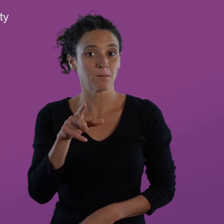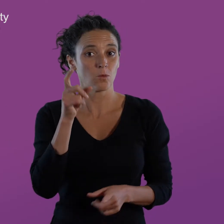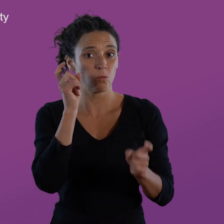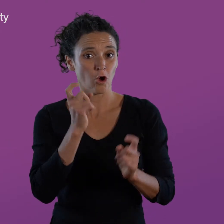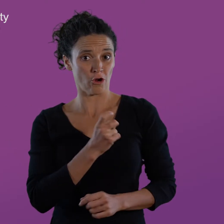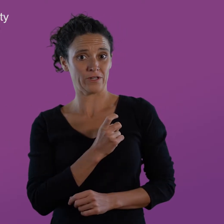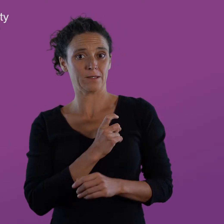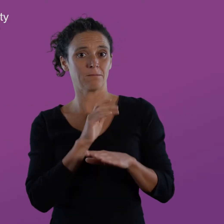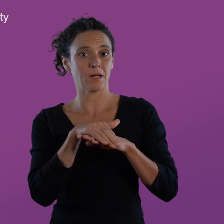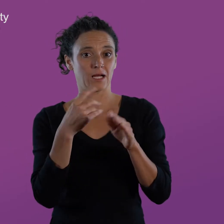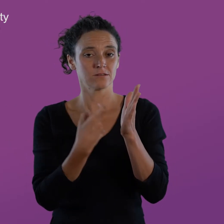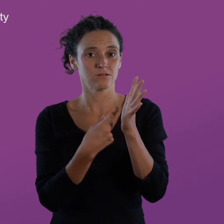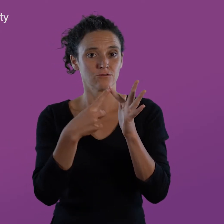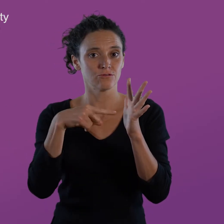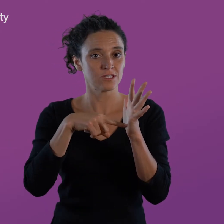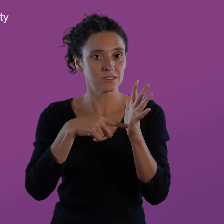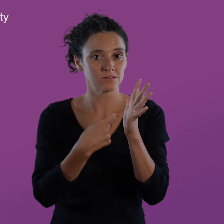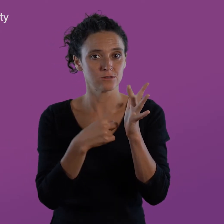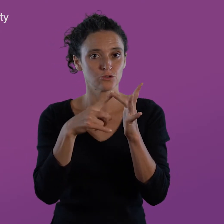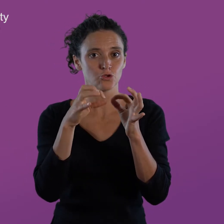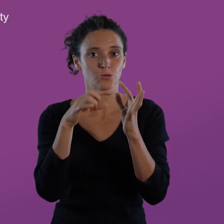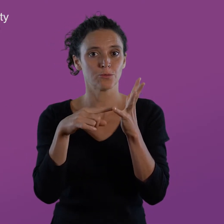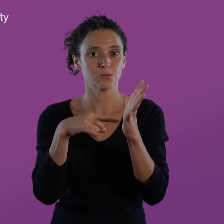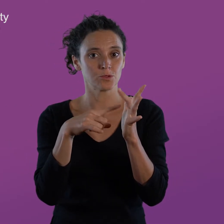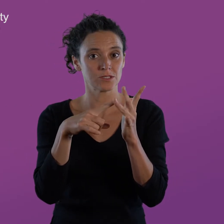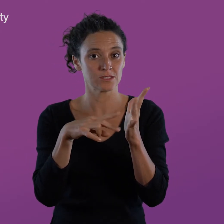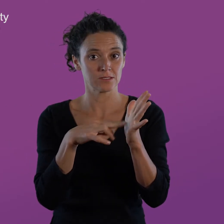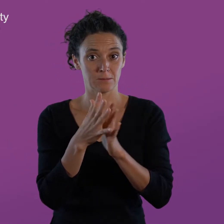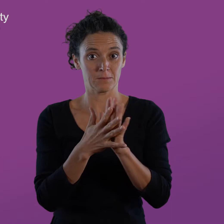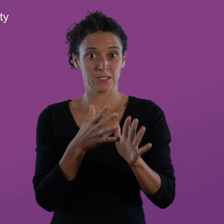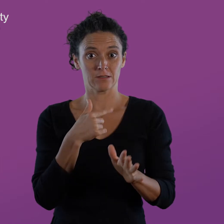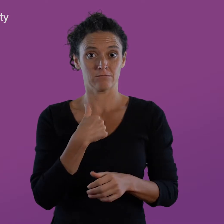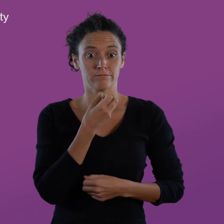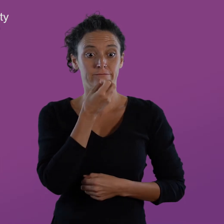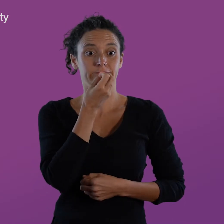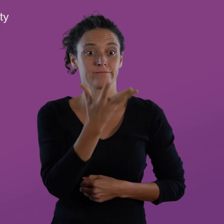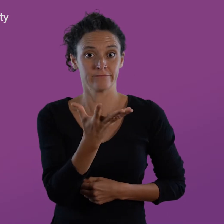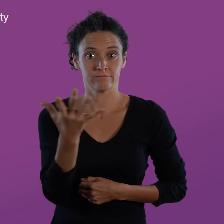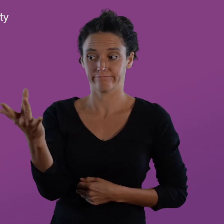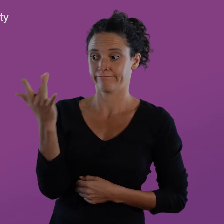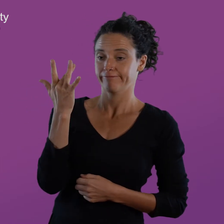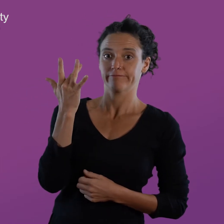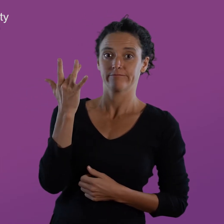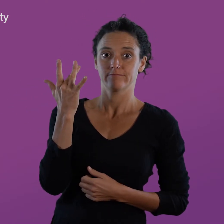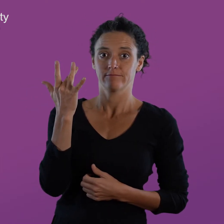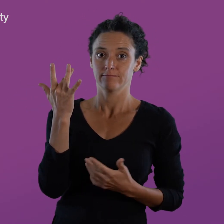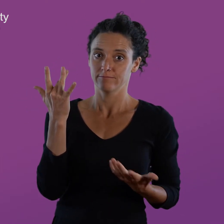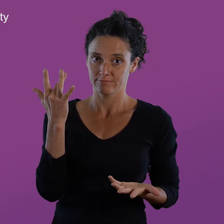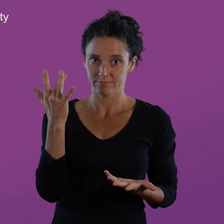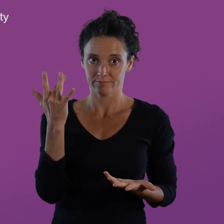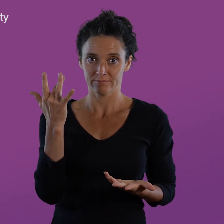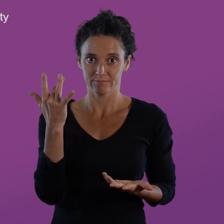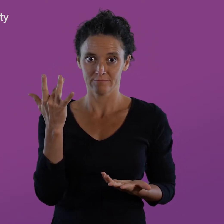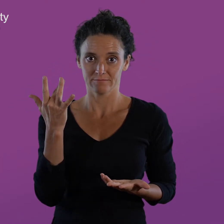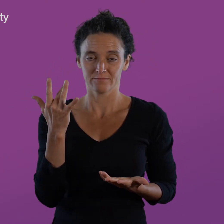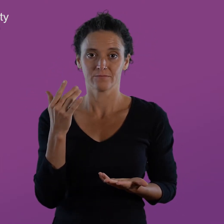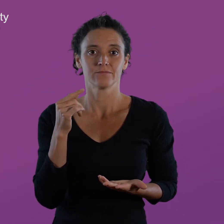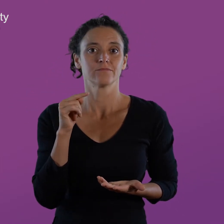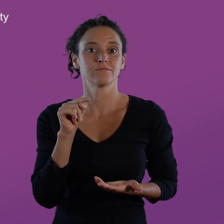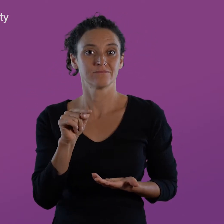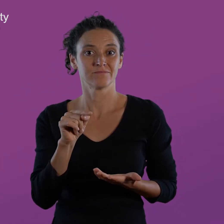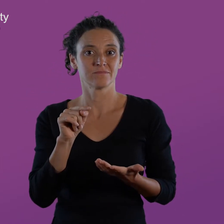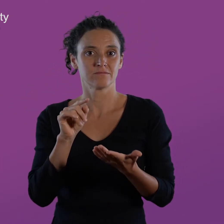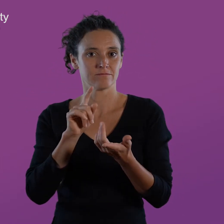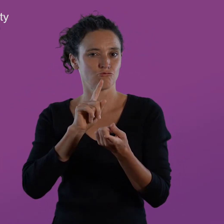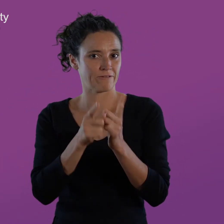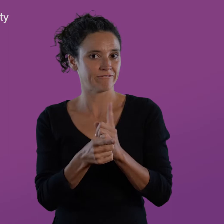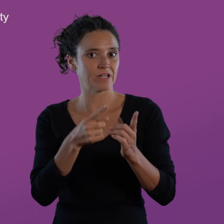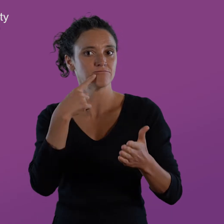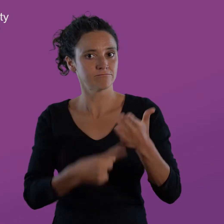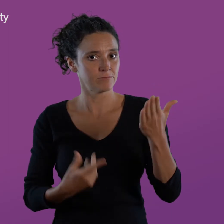We understand that people with disability may be concerned about retribution,